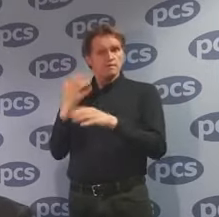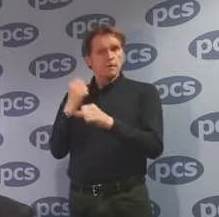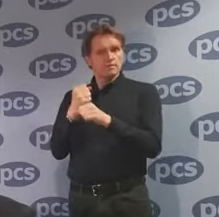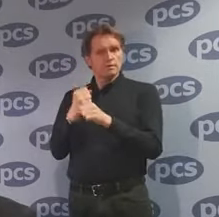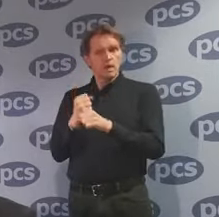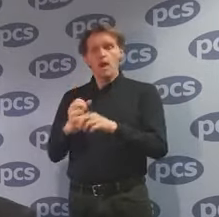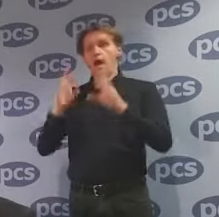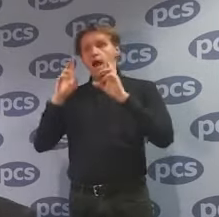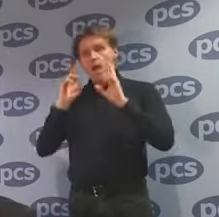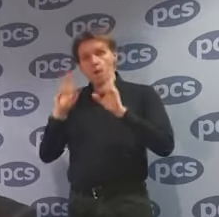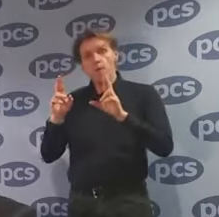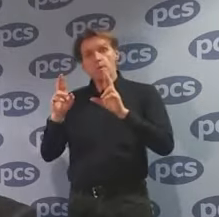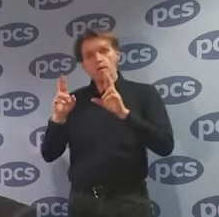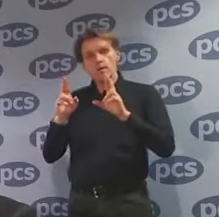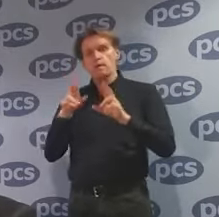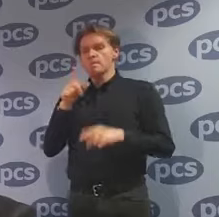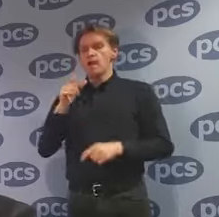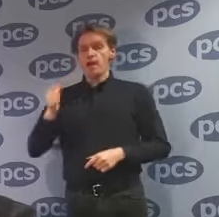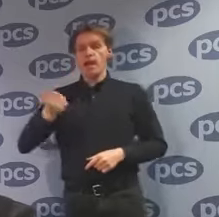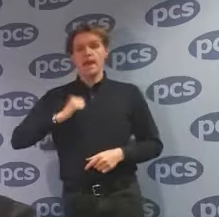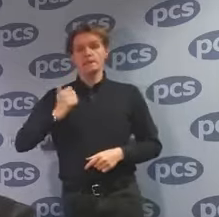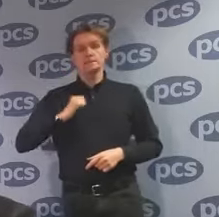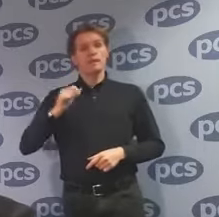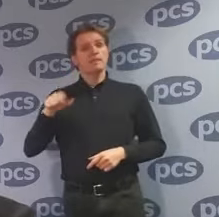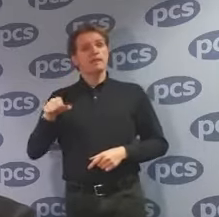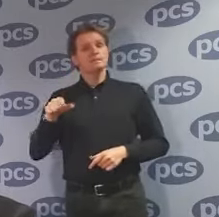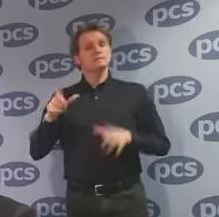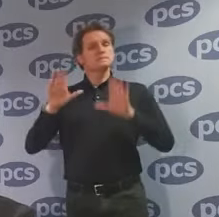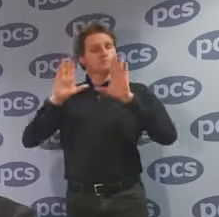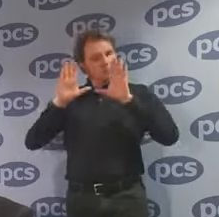that what I expect well let's wait and see I don't think we think that's the